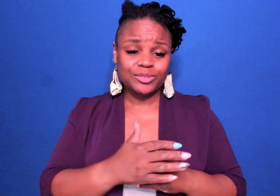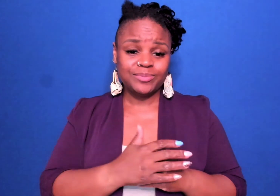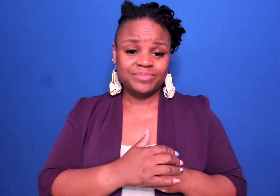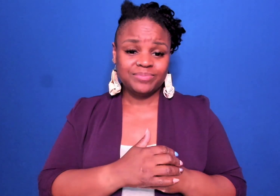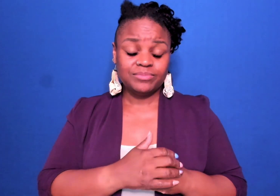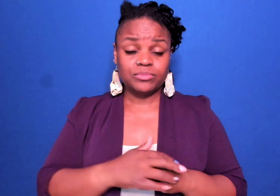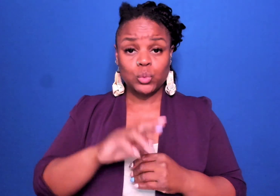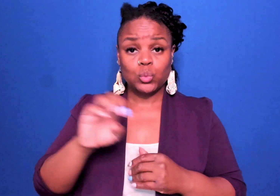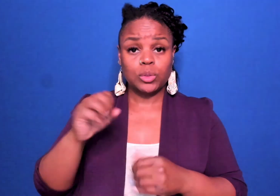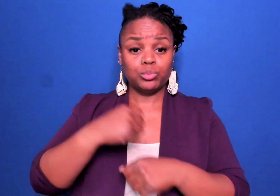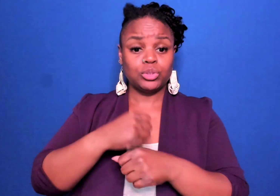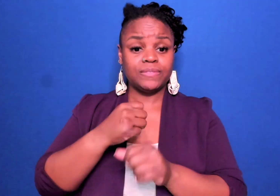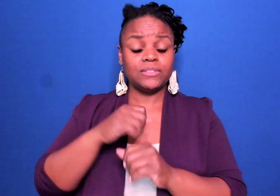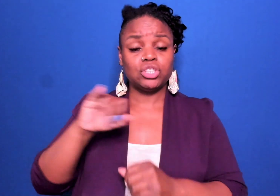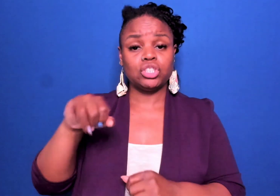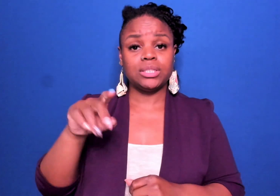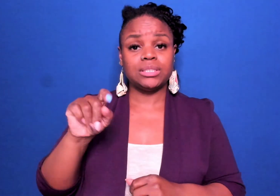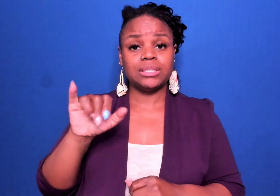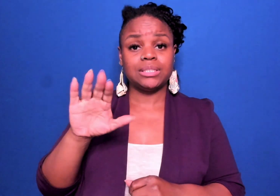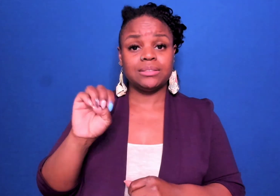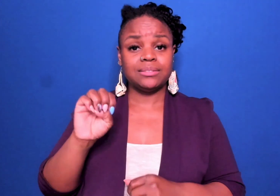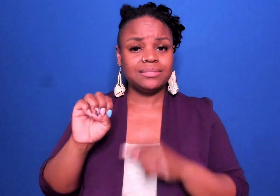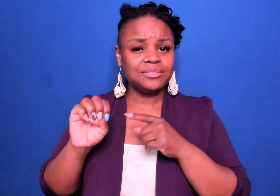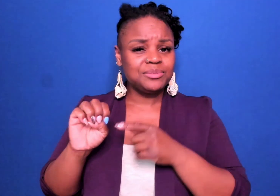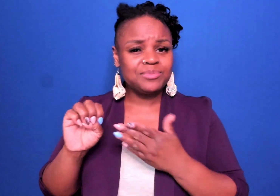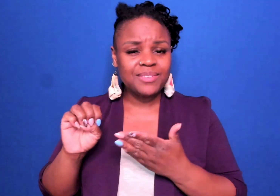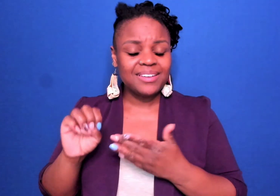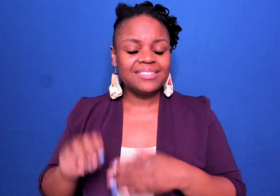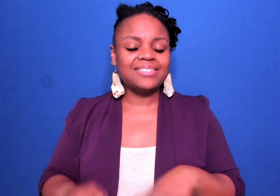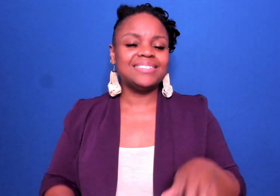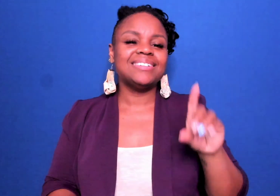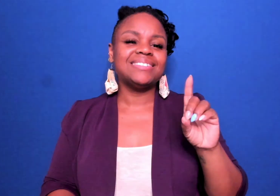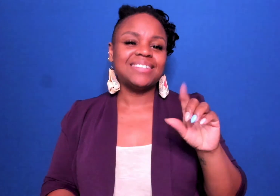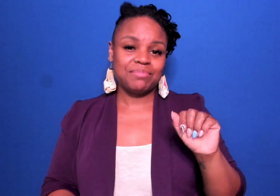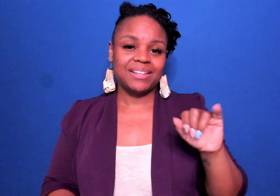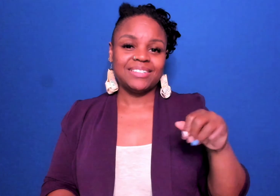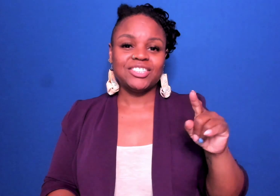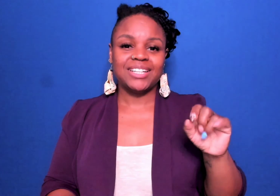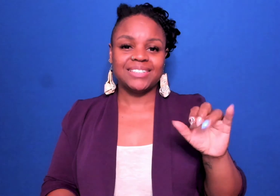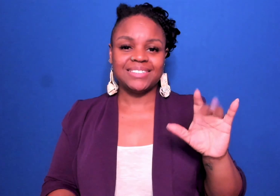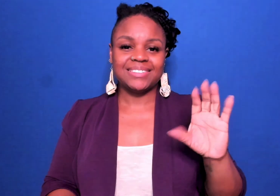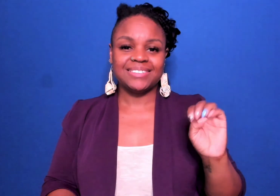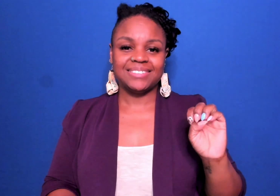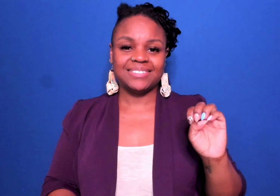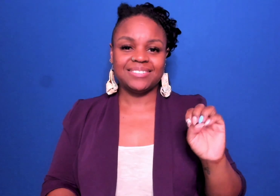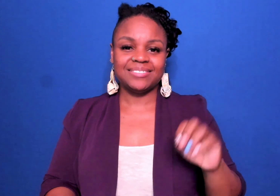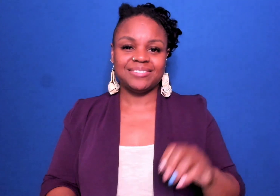Reproductive justice is disability justice.